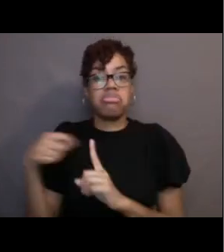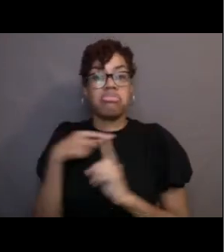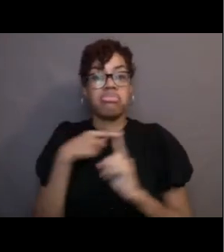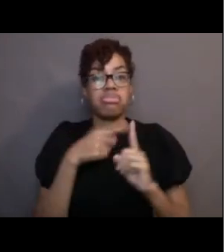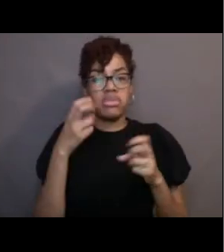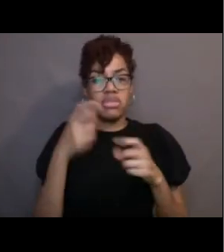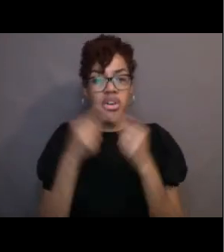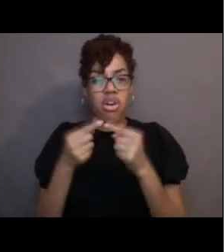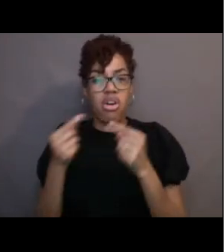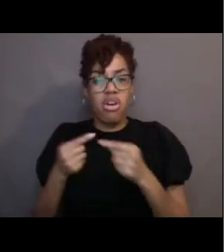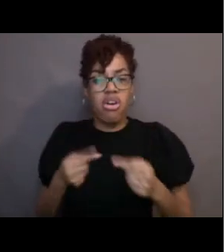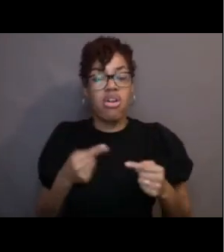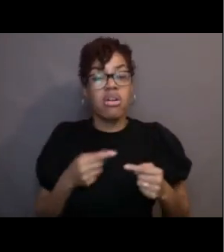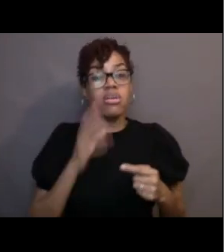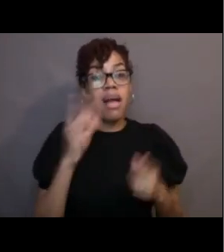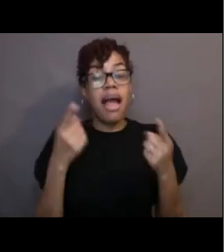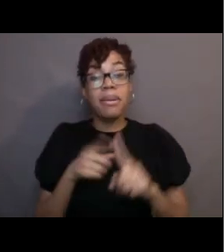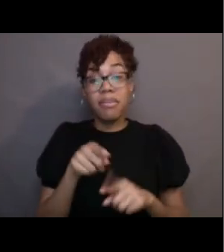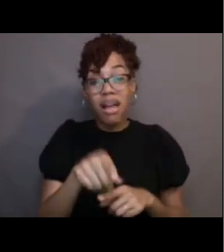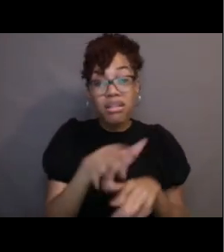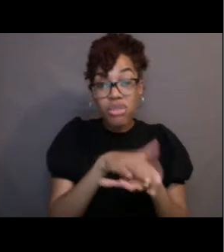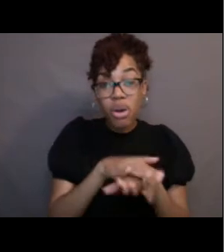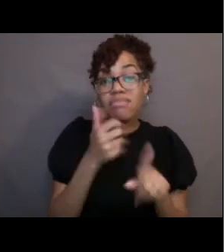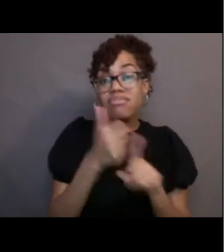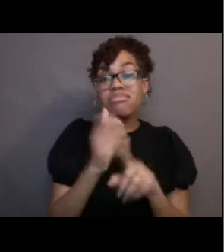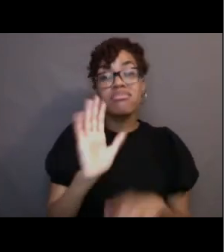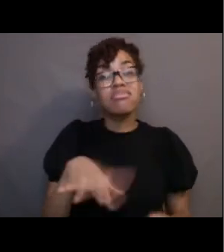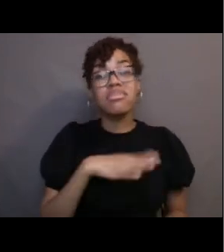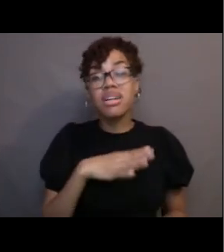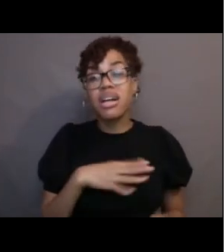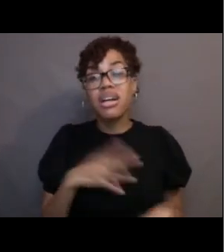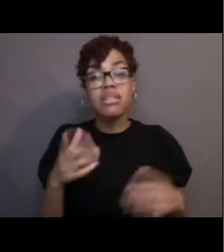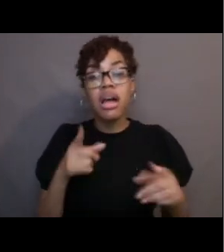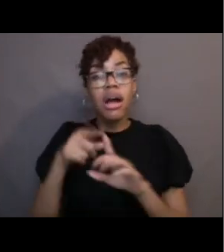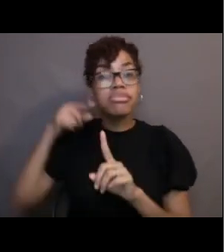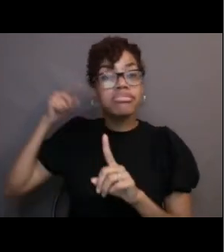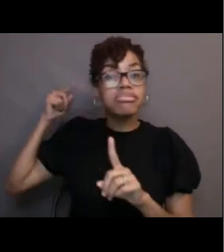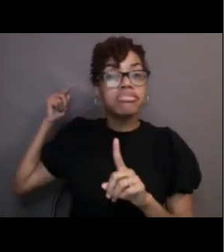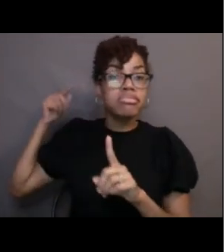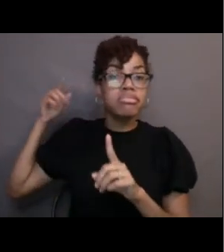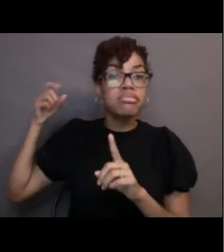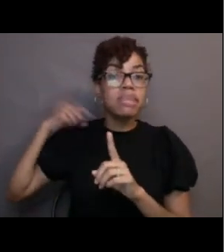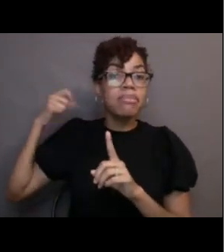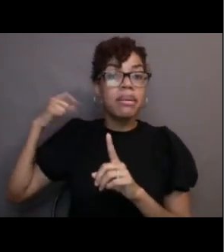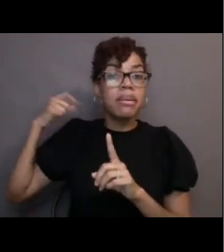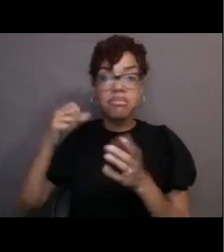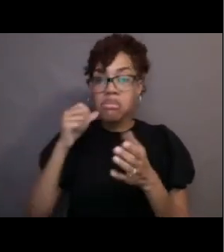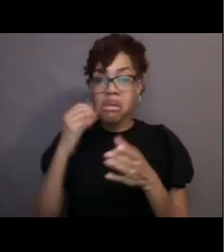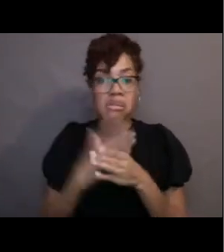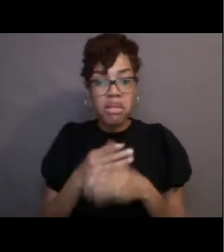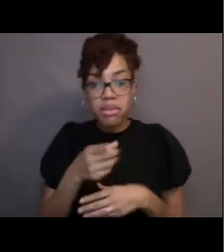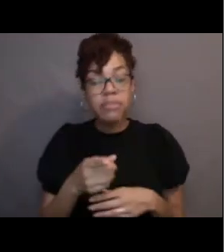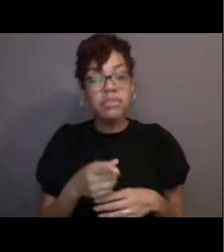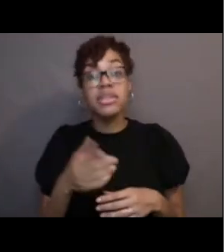or having that sensation happening to them. So they're able to eat jellyfish, they're able to handle these fish all around them and not get bothered.